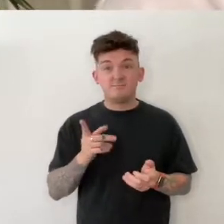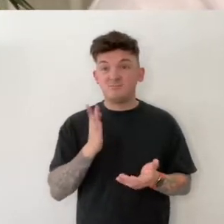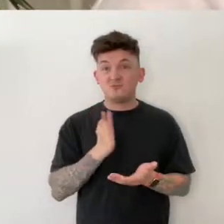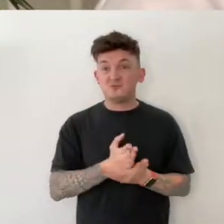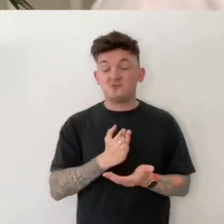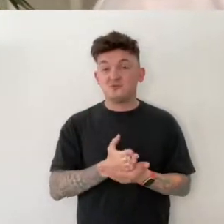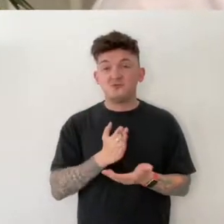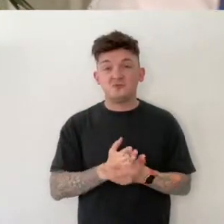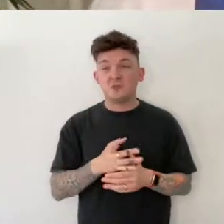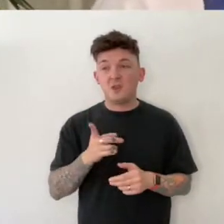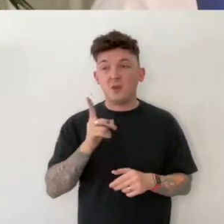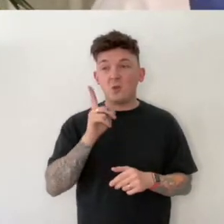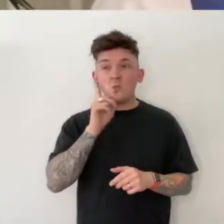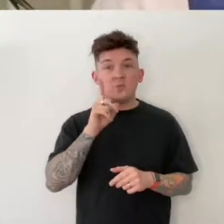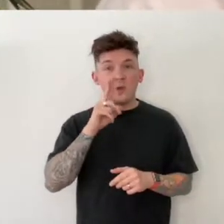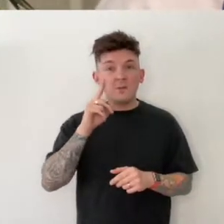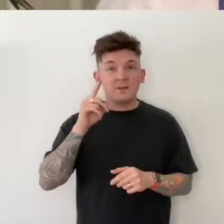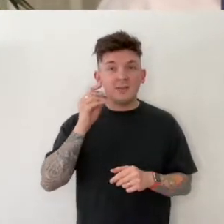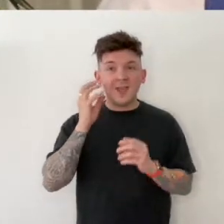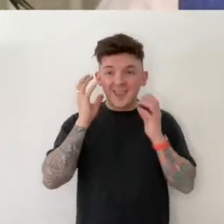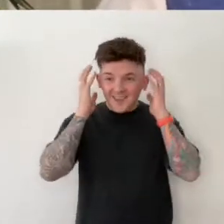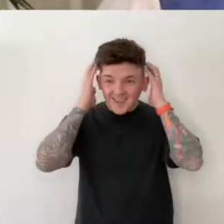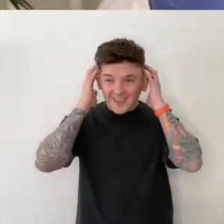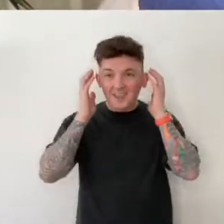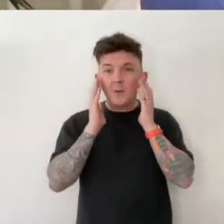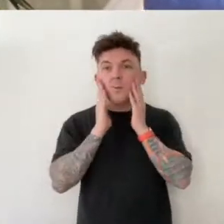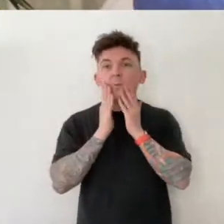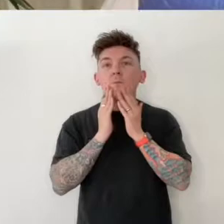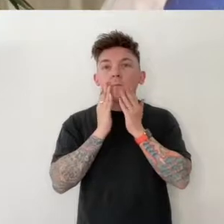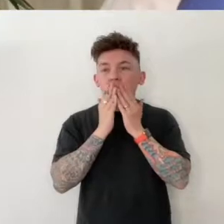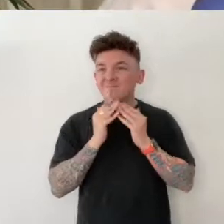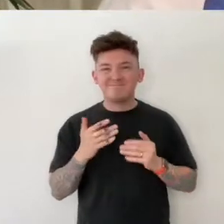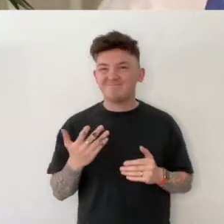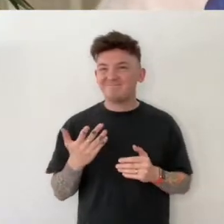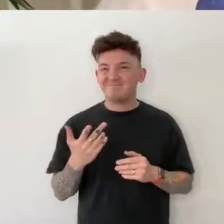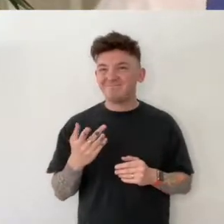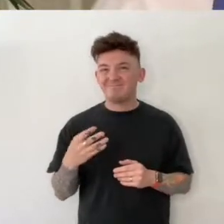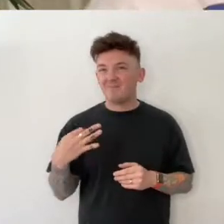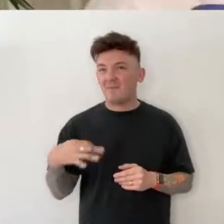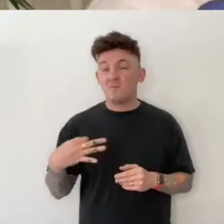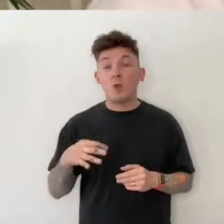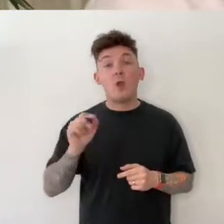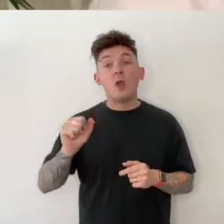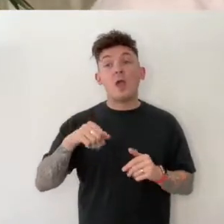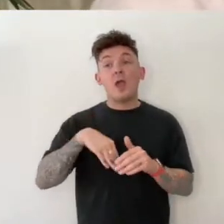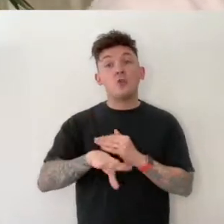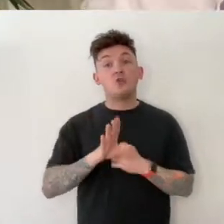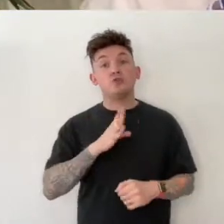about, i mean it's talked about more in the transgender women community yeah but on the